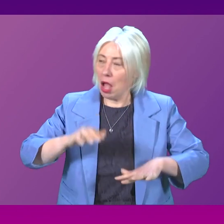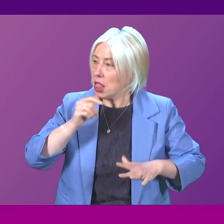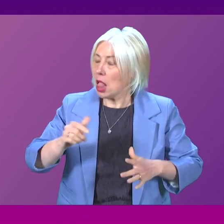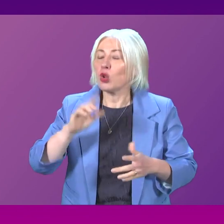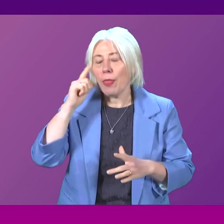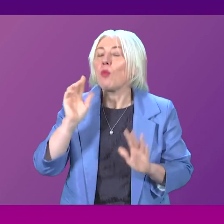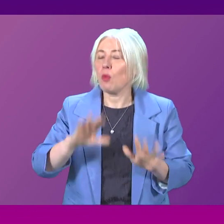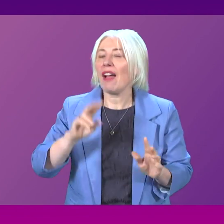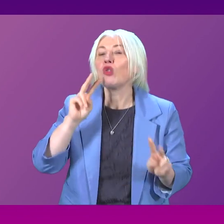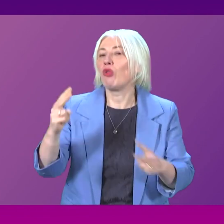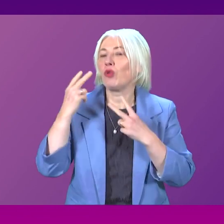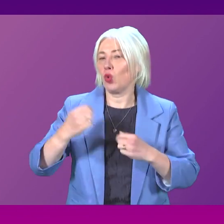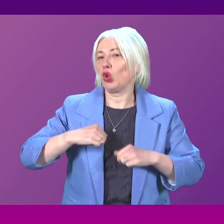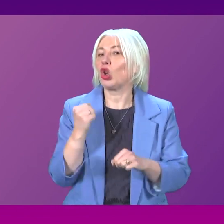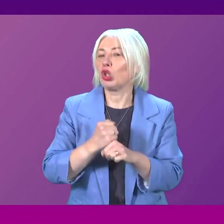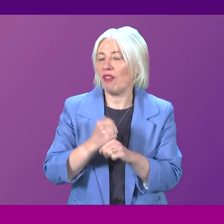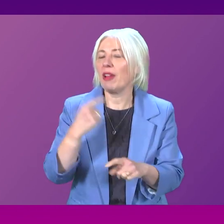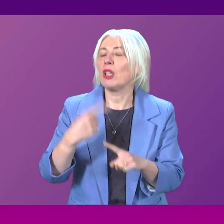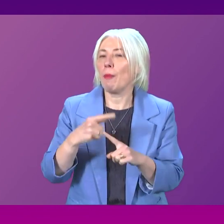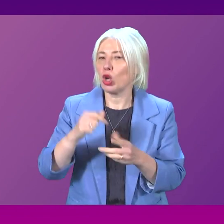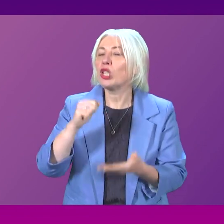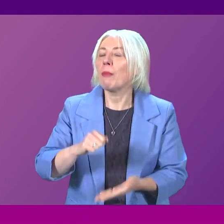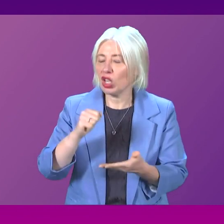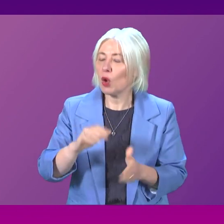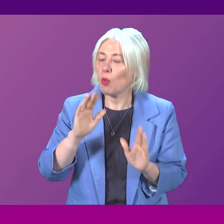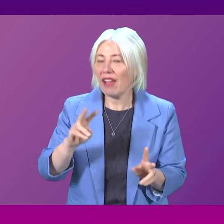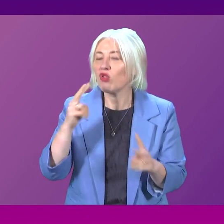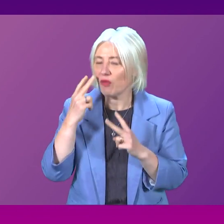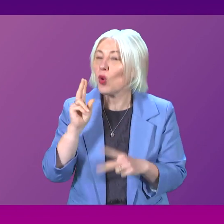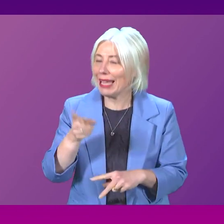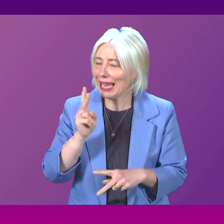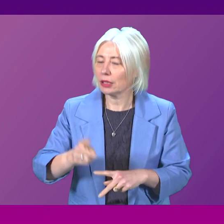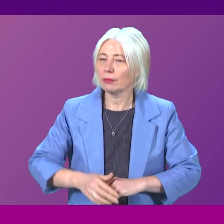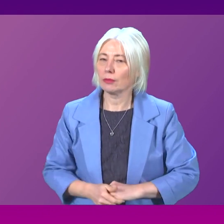timing for the Scottish Government’s emergency budget review, which we will do.